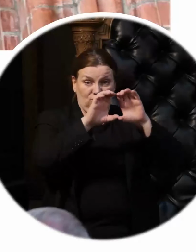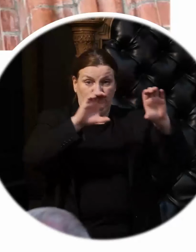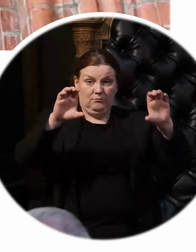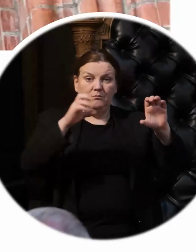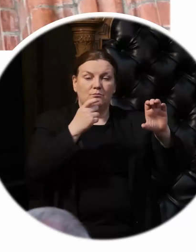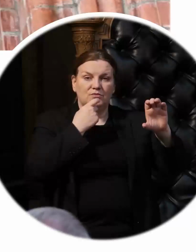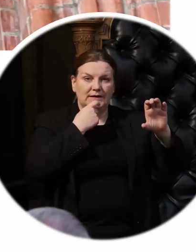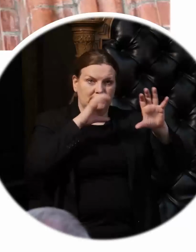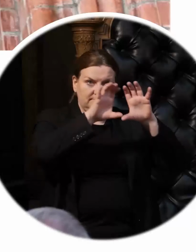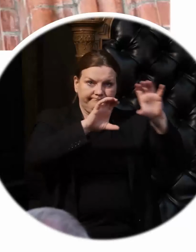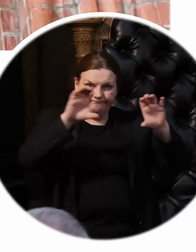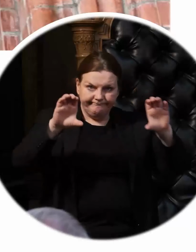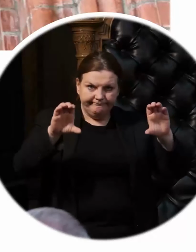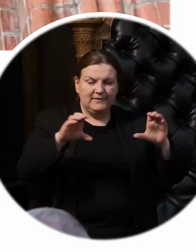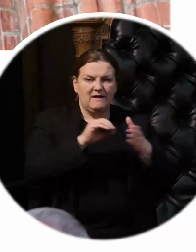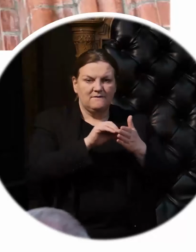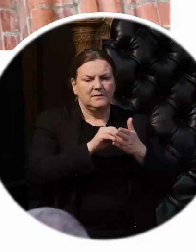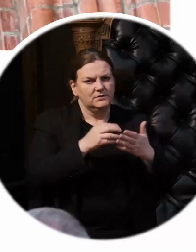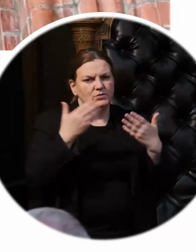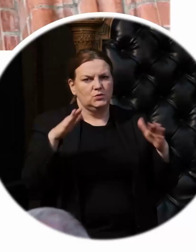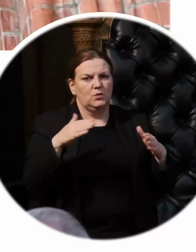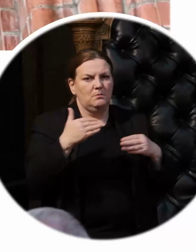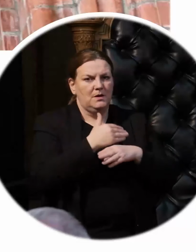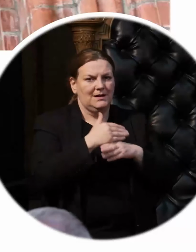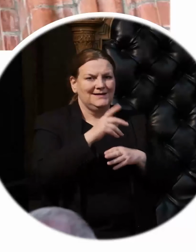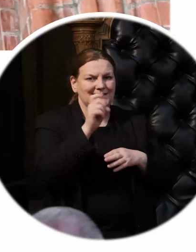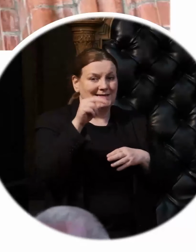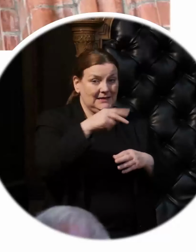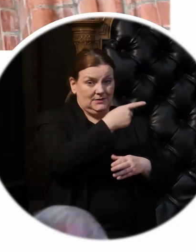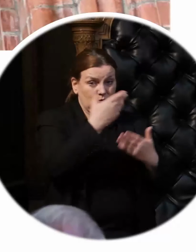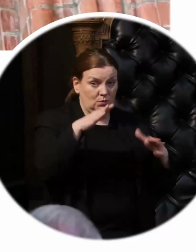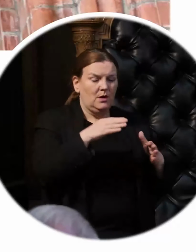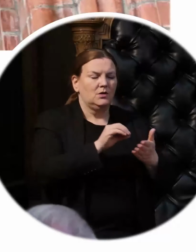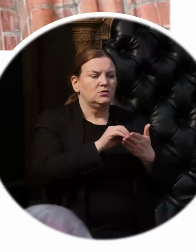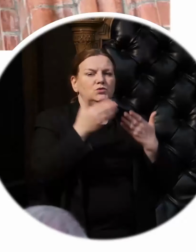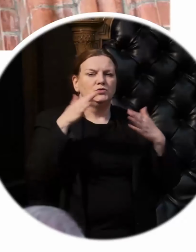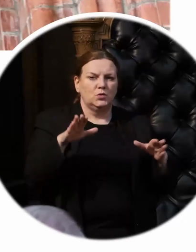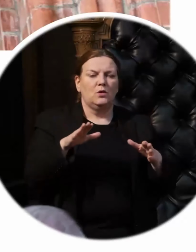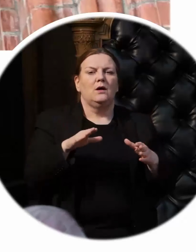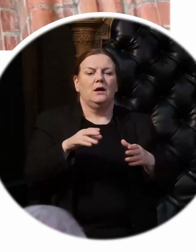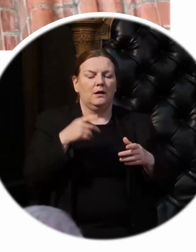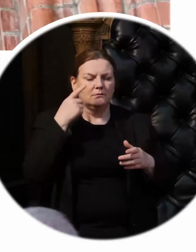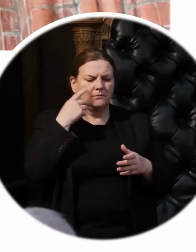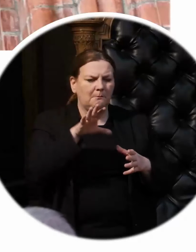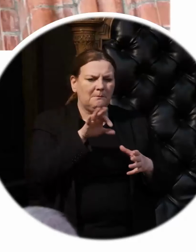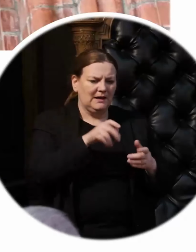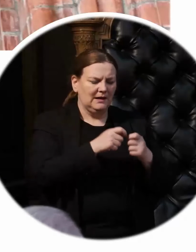but again, it's a perfect example of the use of mass manufacturing and catalogues, this time in brick.